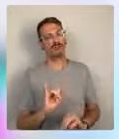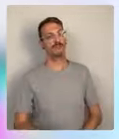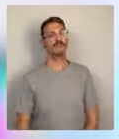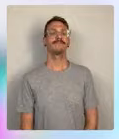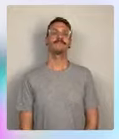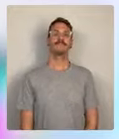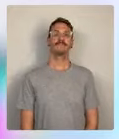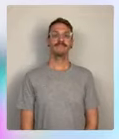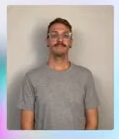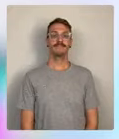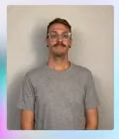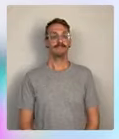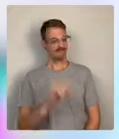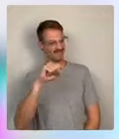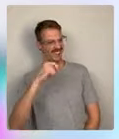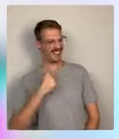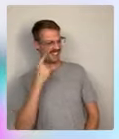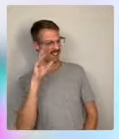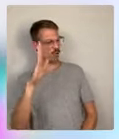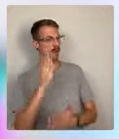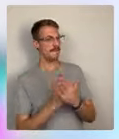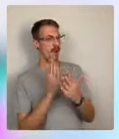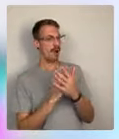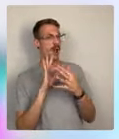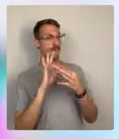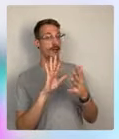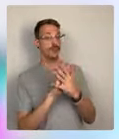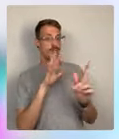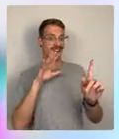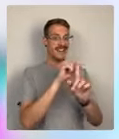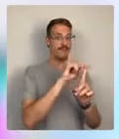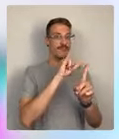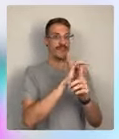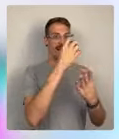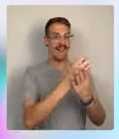those are all super important tools as well. Yeah, absolutely, I think your portion